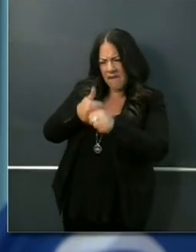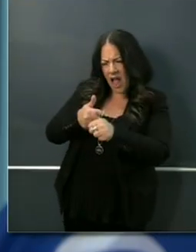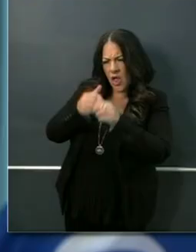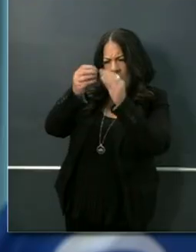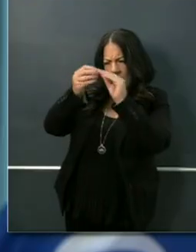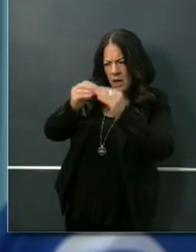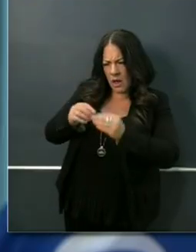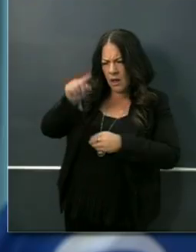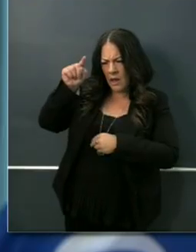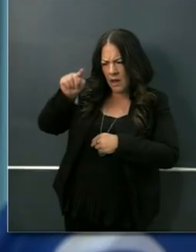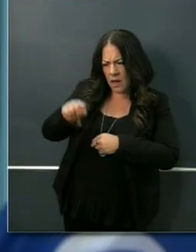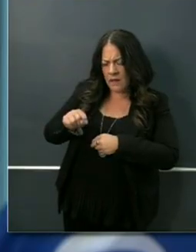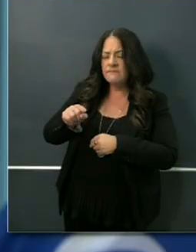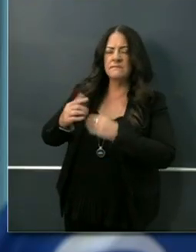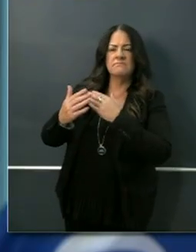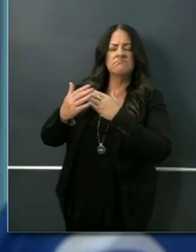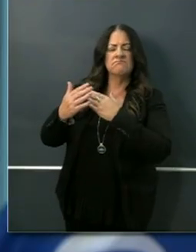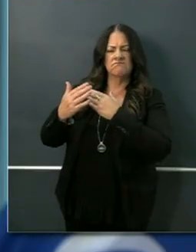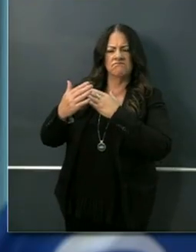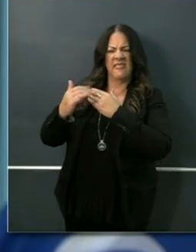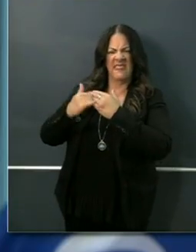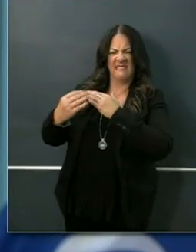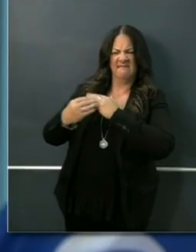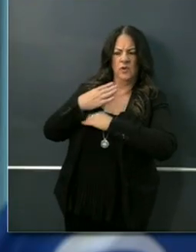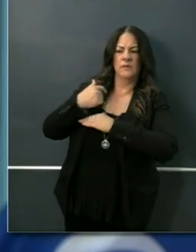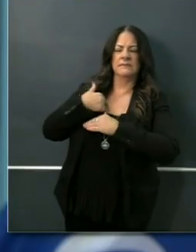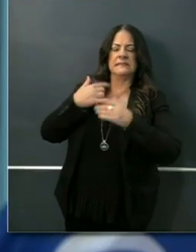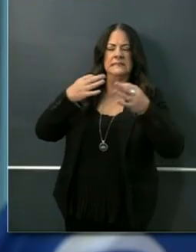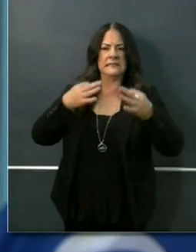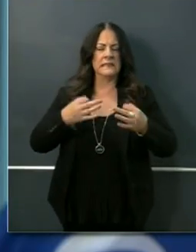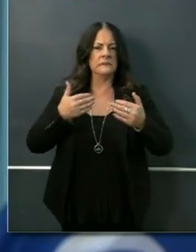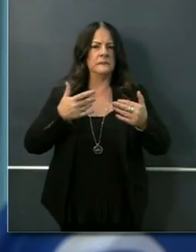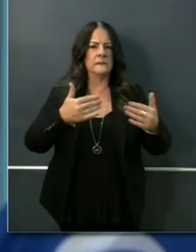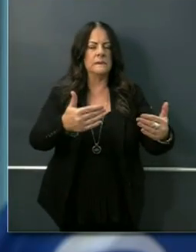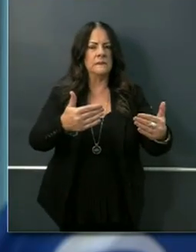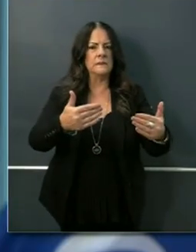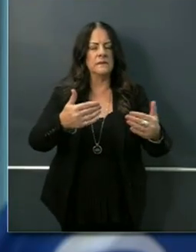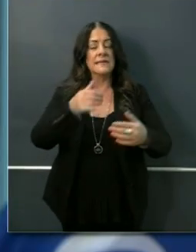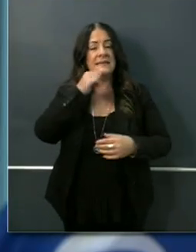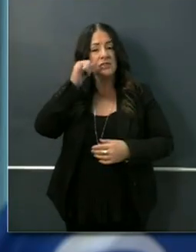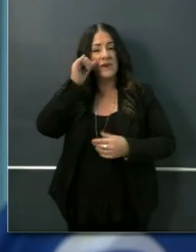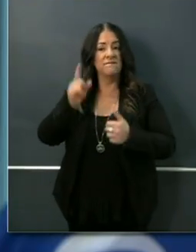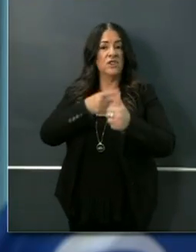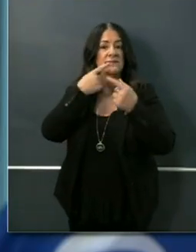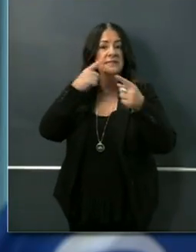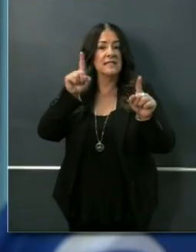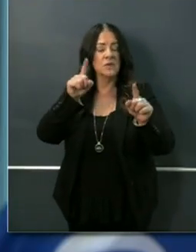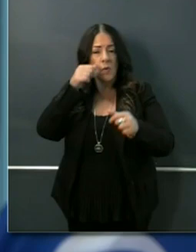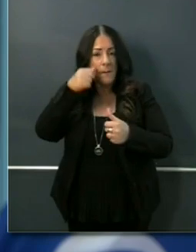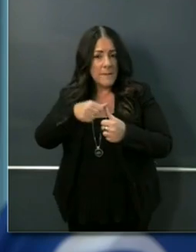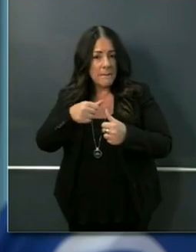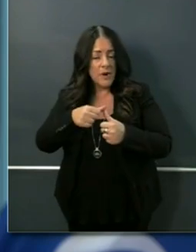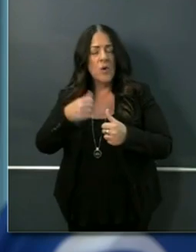HIGHLIGHTED YESTERDAY, DEEPLY HIGHLIGHTED ON TESTING, WHAT THOSE INDICATORS ARE TELLING US AND HOW THEY ARE GUIDING US IN